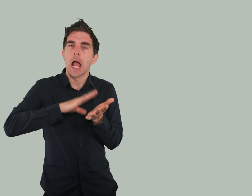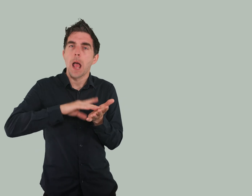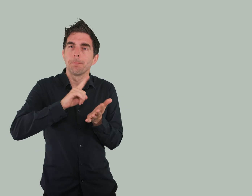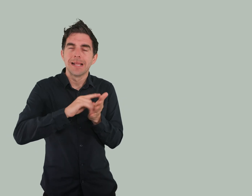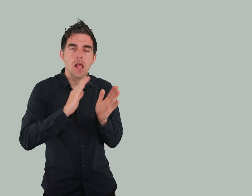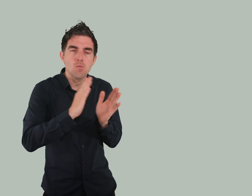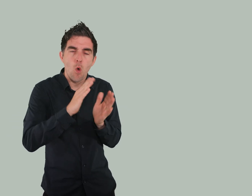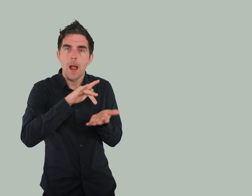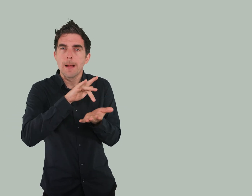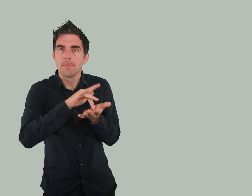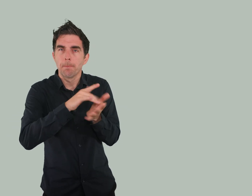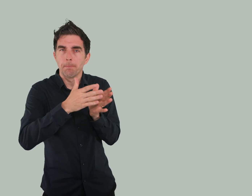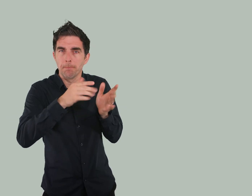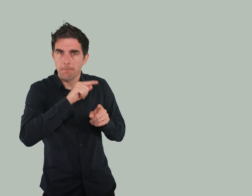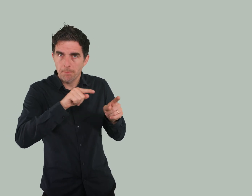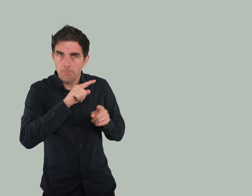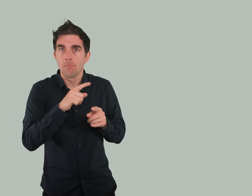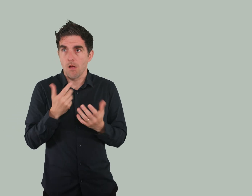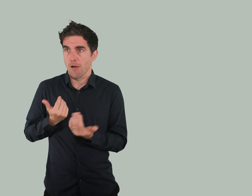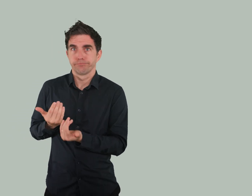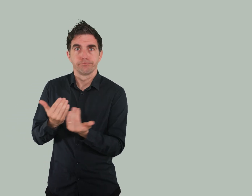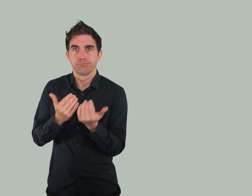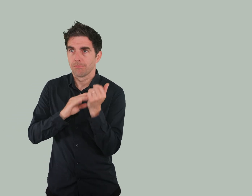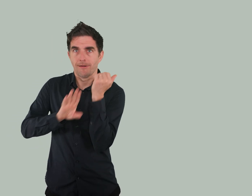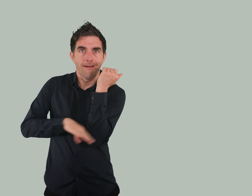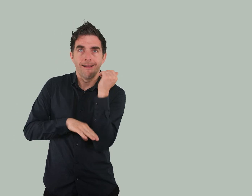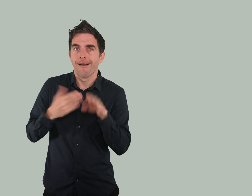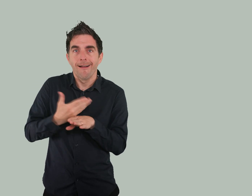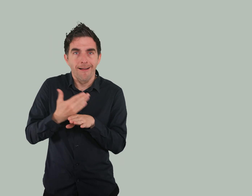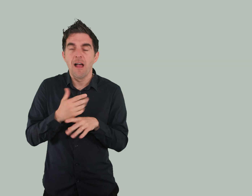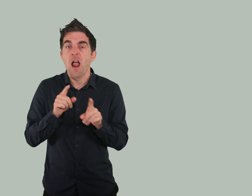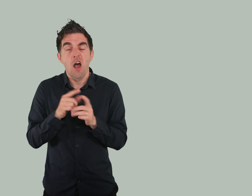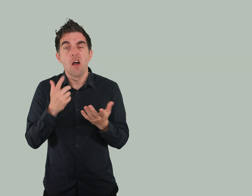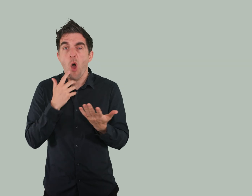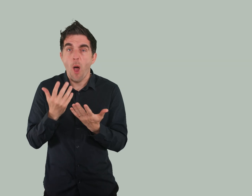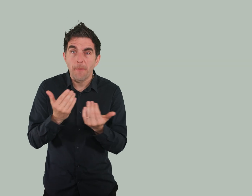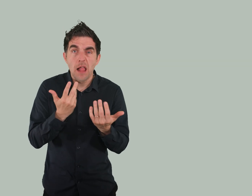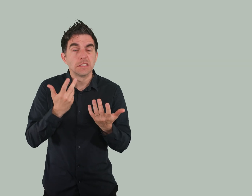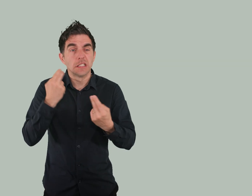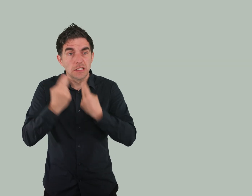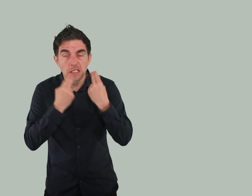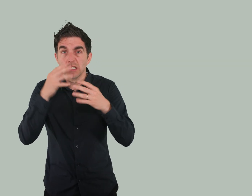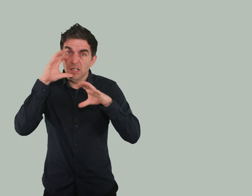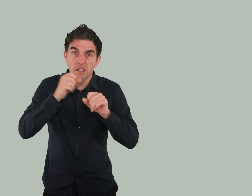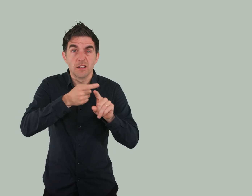especially SMEs in entry-level sectors like hospitality,